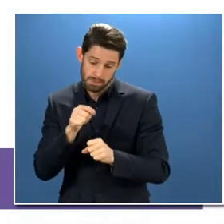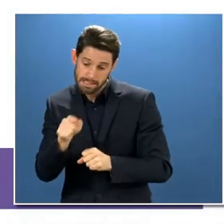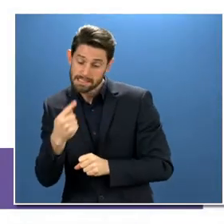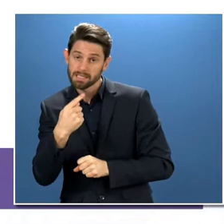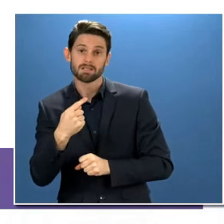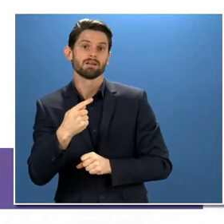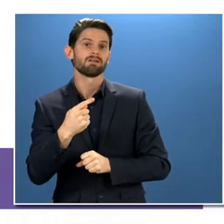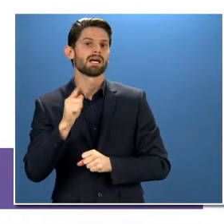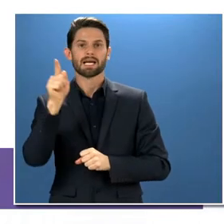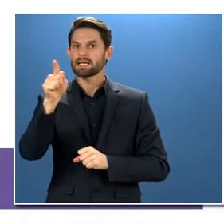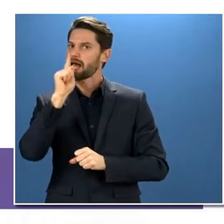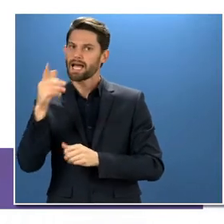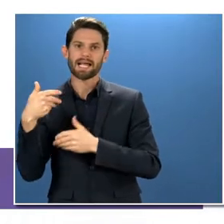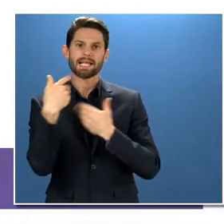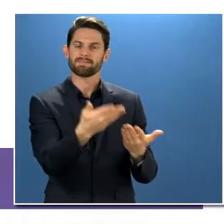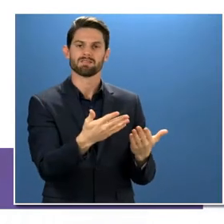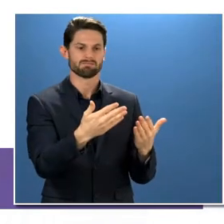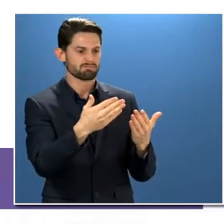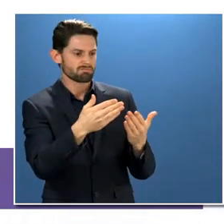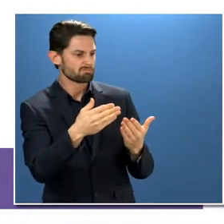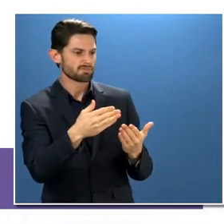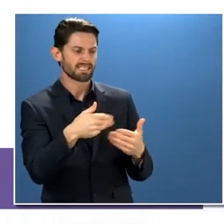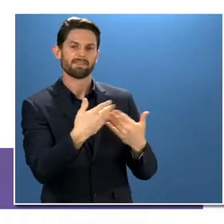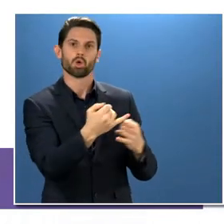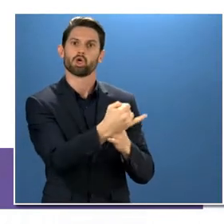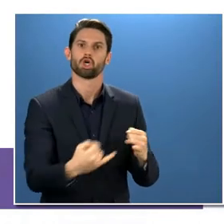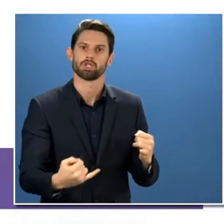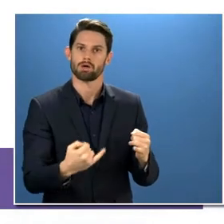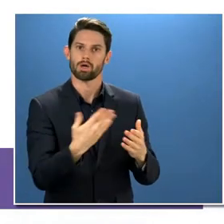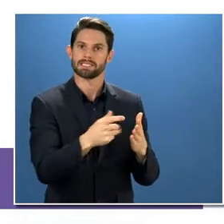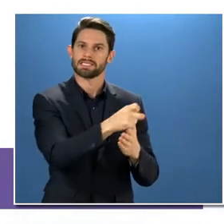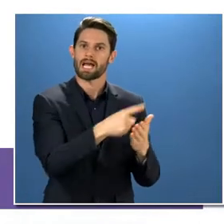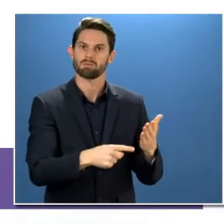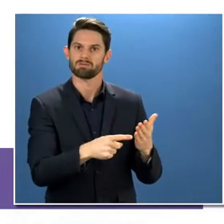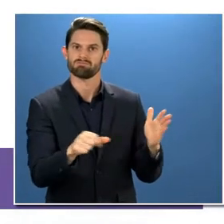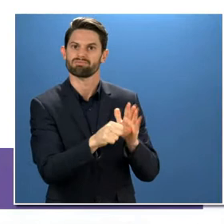conditions that might apply only to a person with disability, denying access